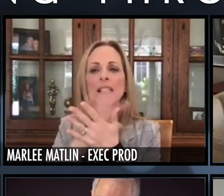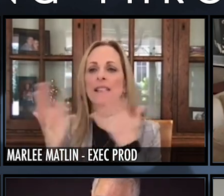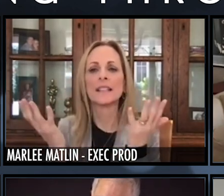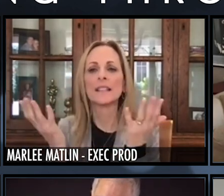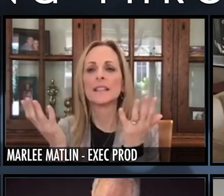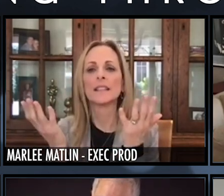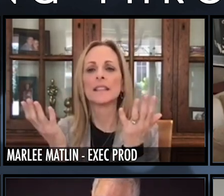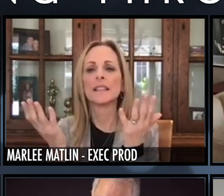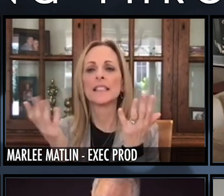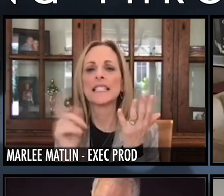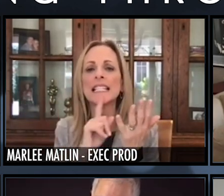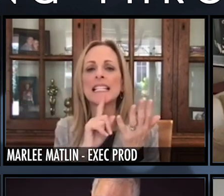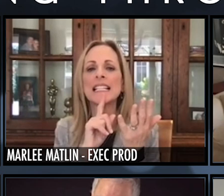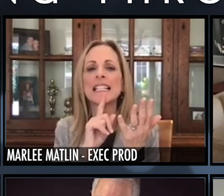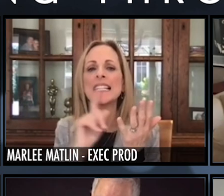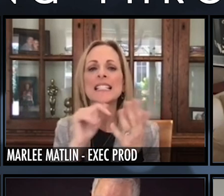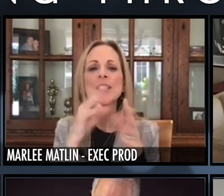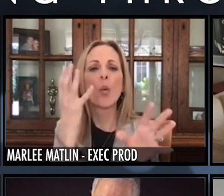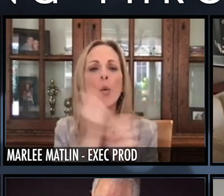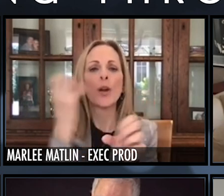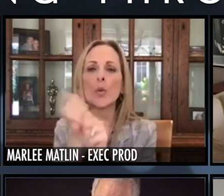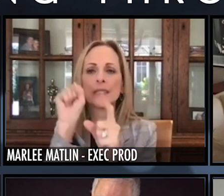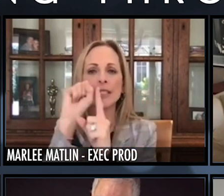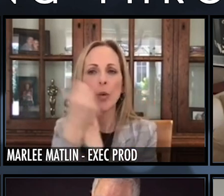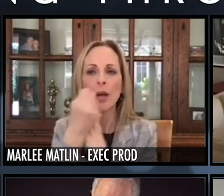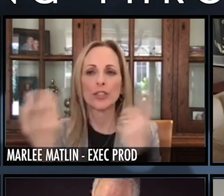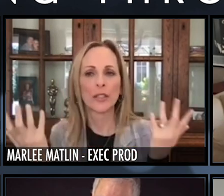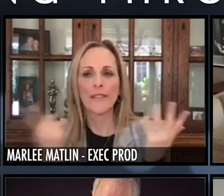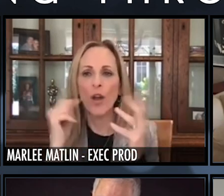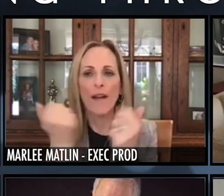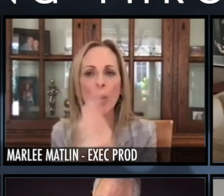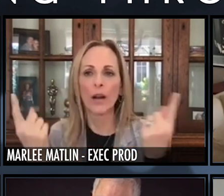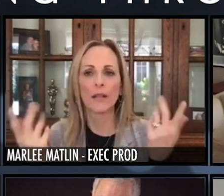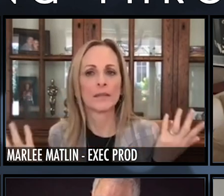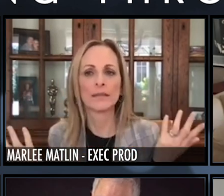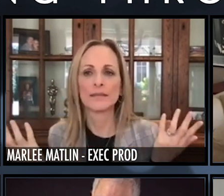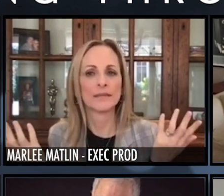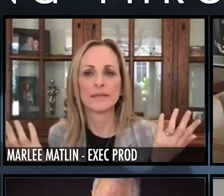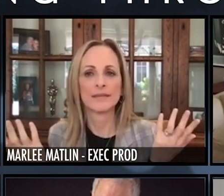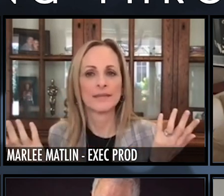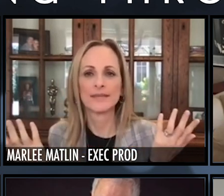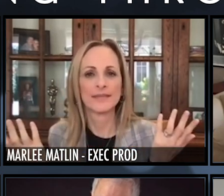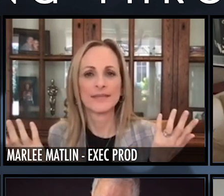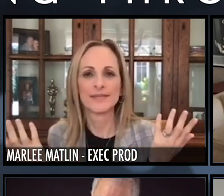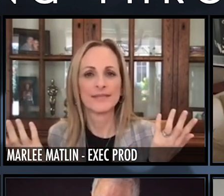Marlee: This whole movie, this whole movie is a win-win for everyone